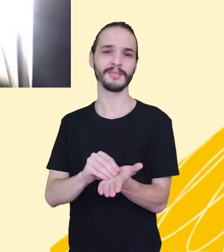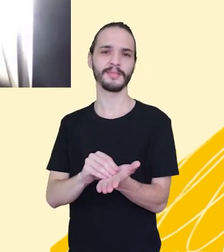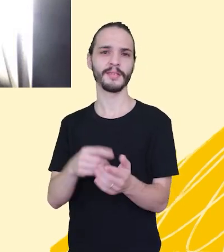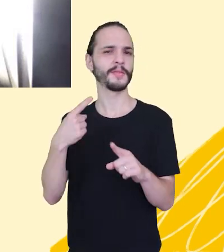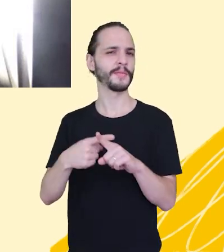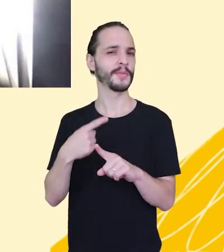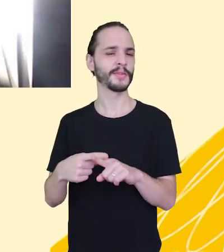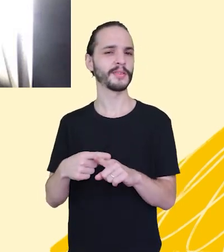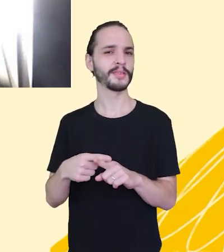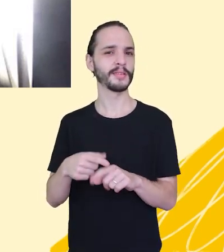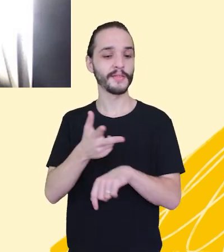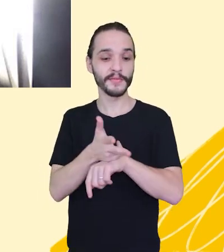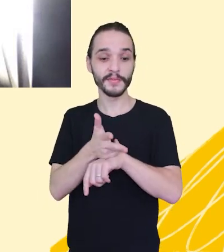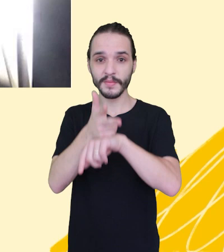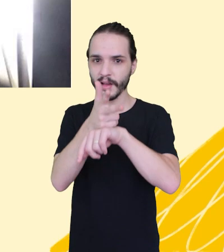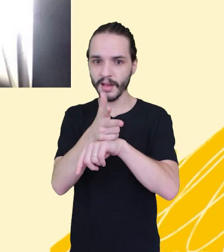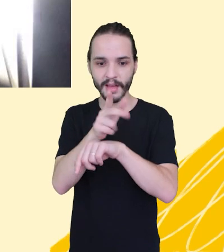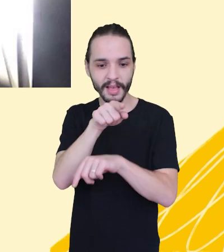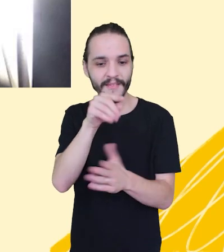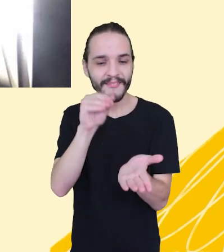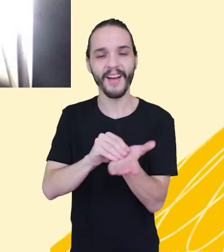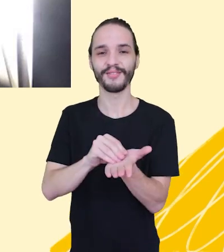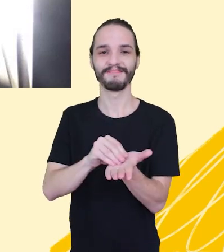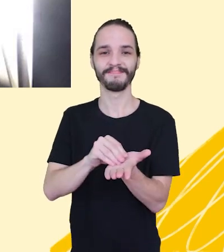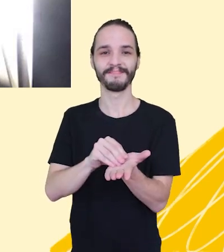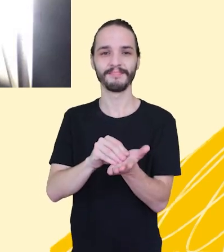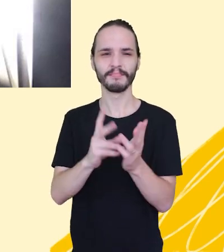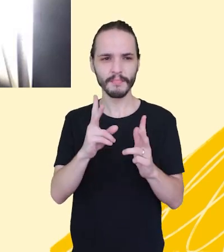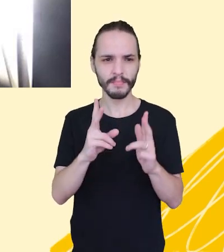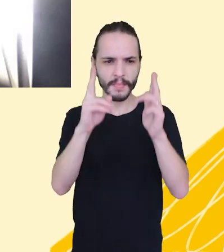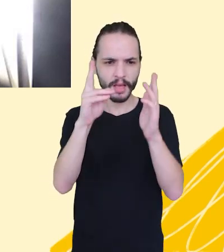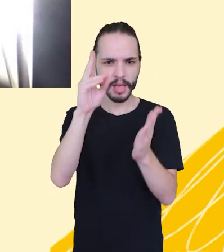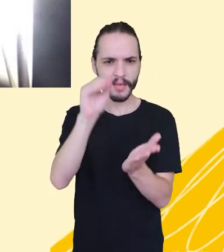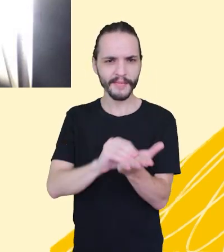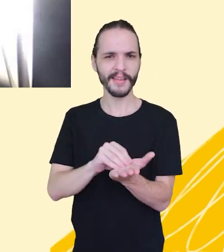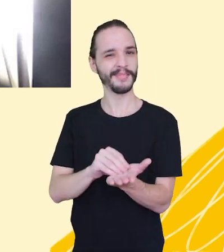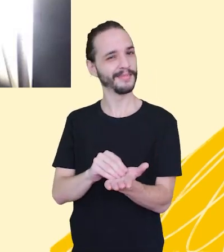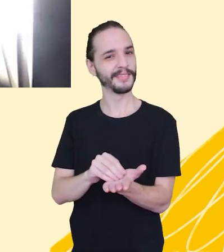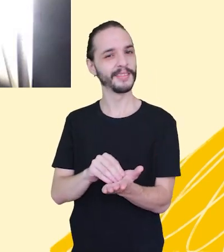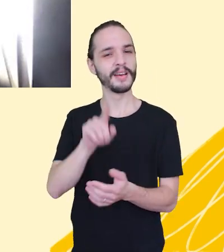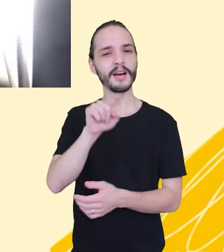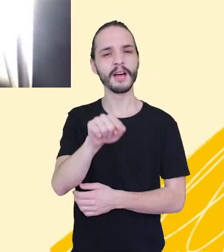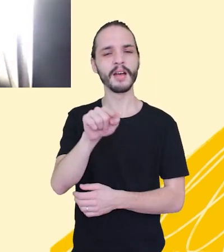with something connected to his state of dirt?